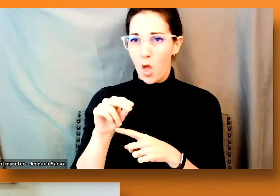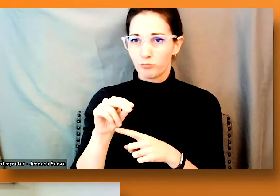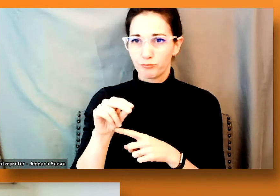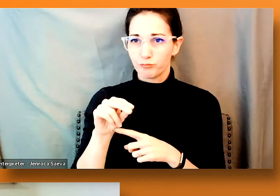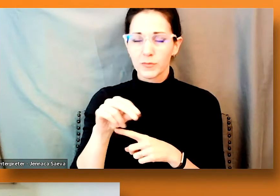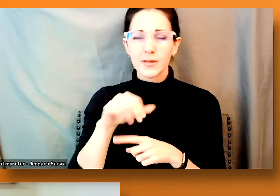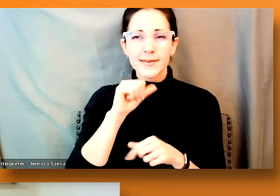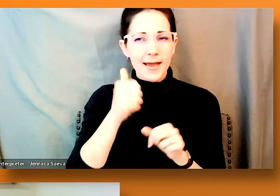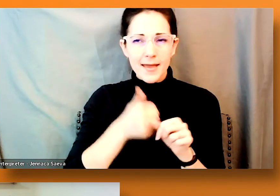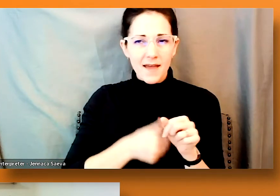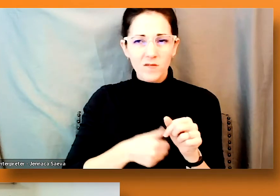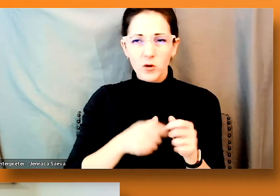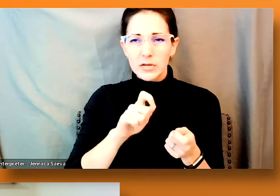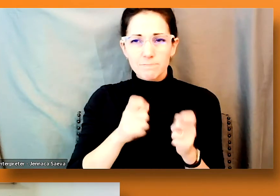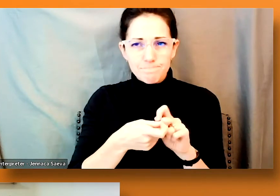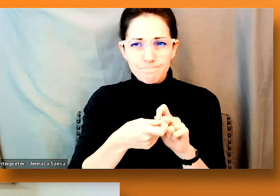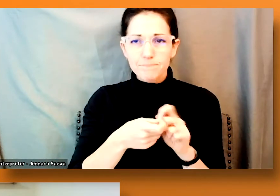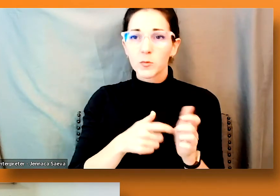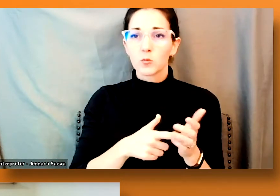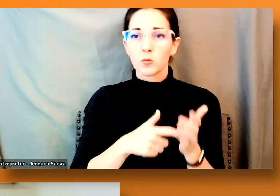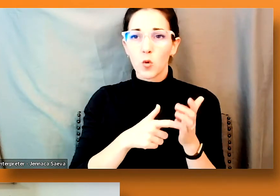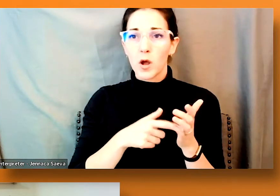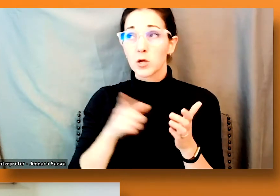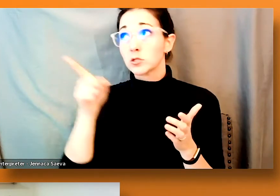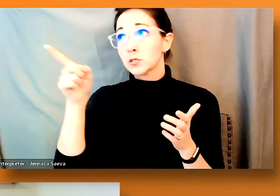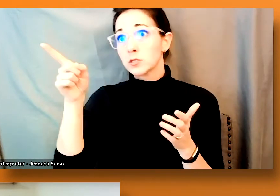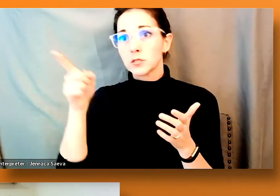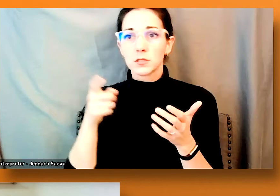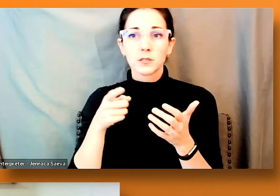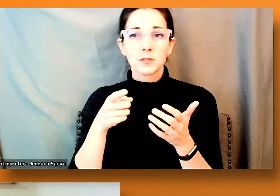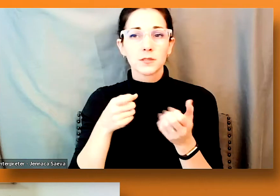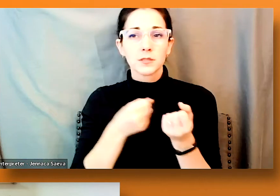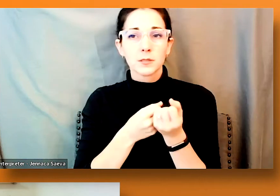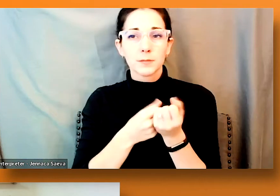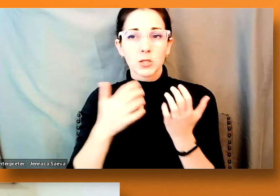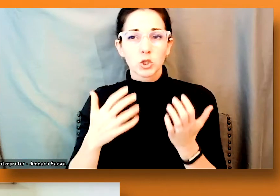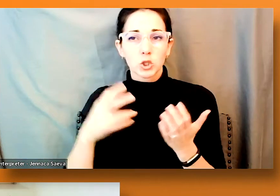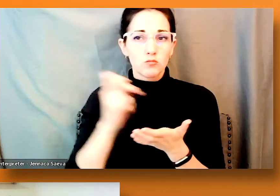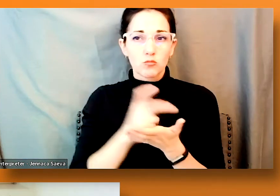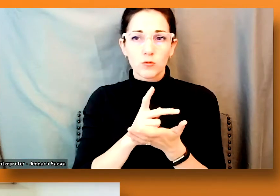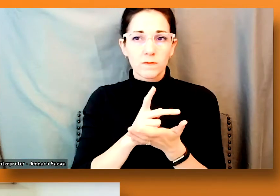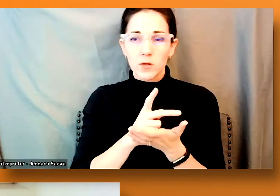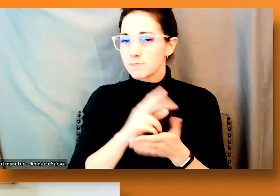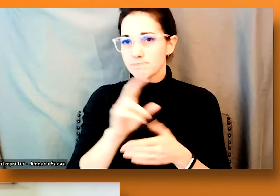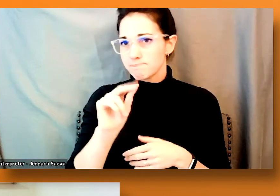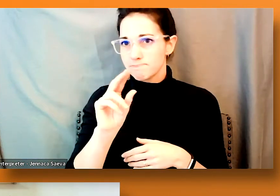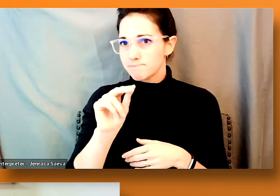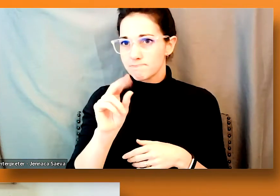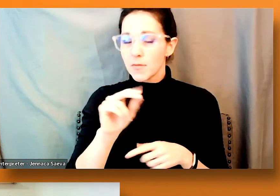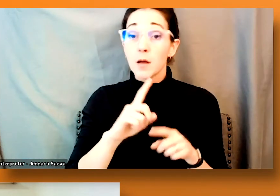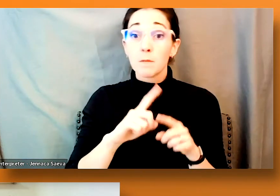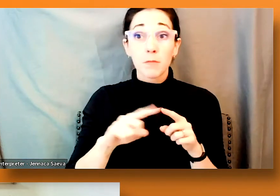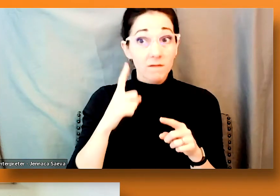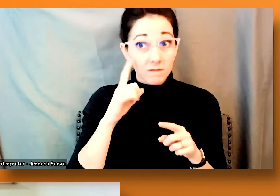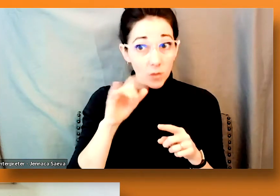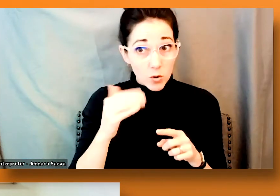no, not every adjustment requires sponsor approval. But in order to know that, you'd still have